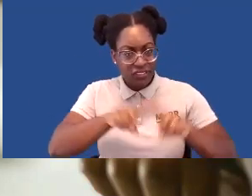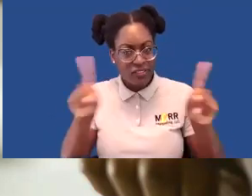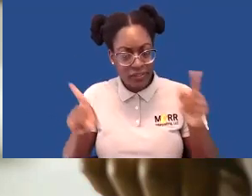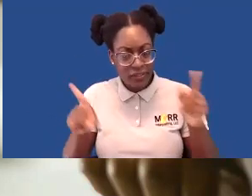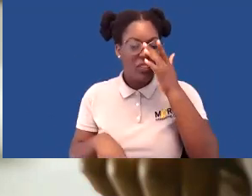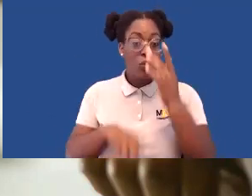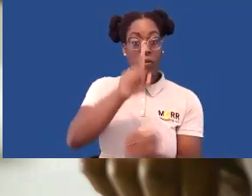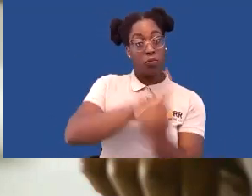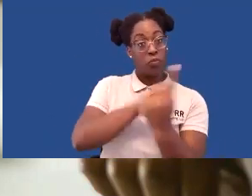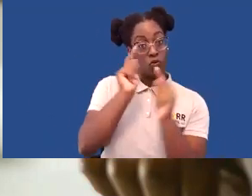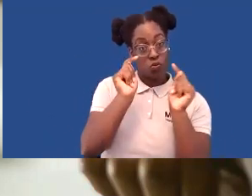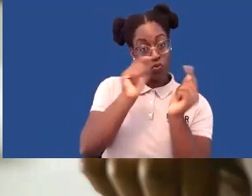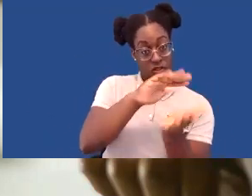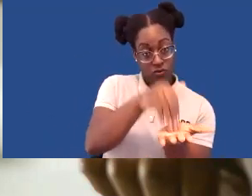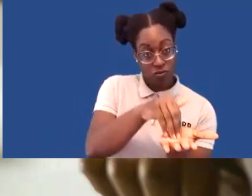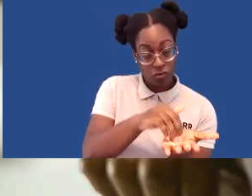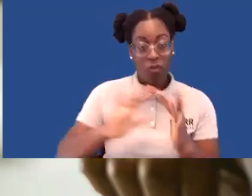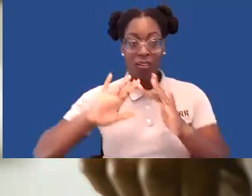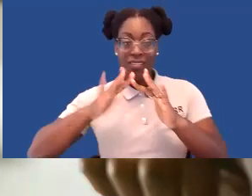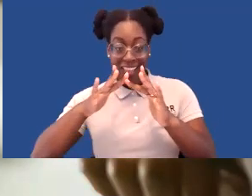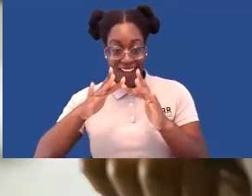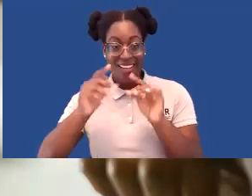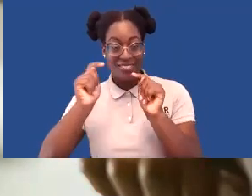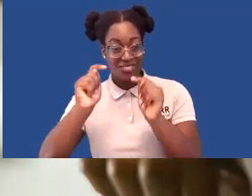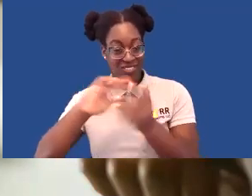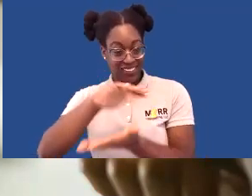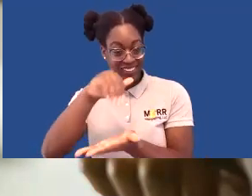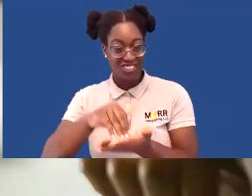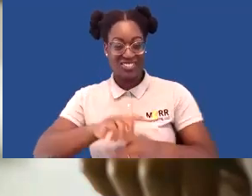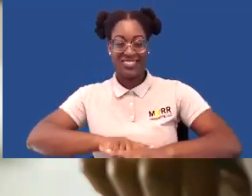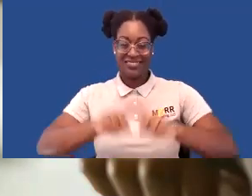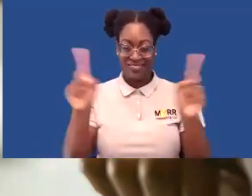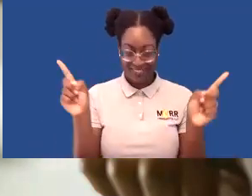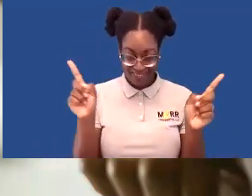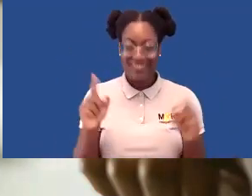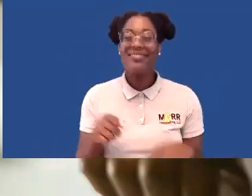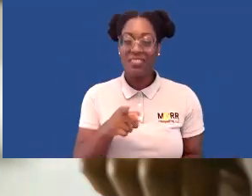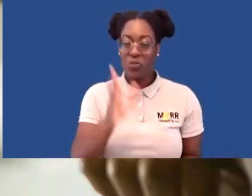And I think that you'll find that's the case, as we talk about research